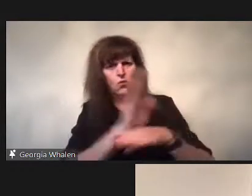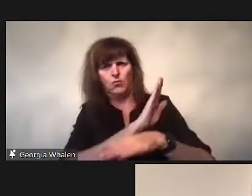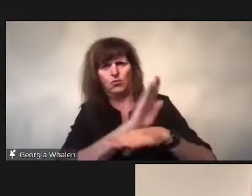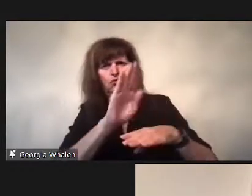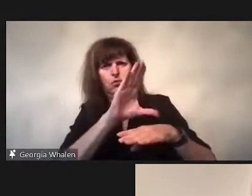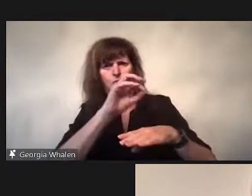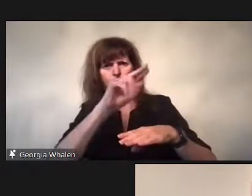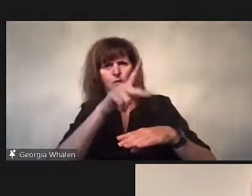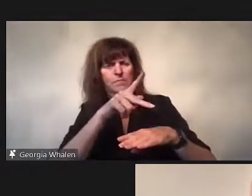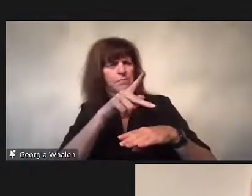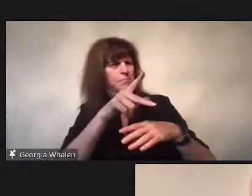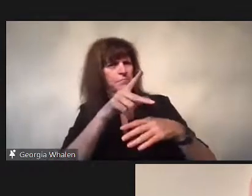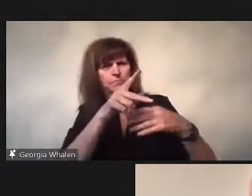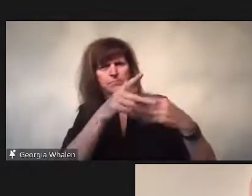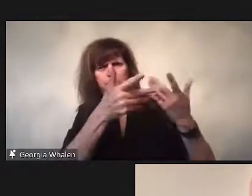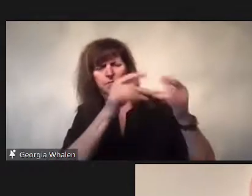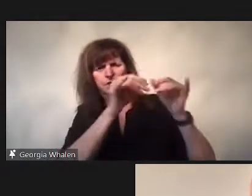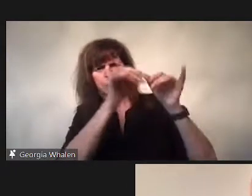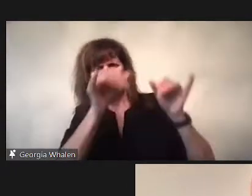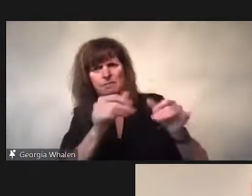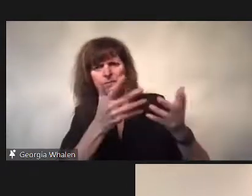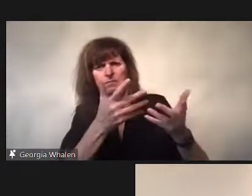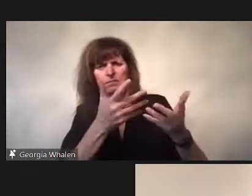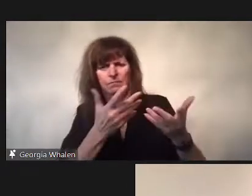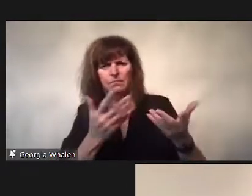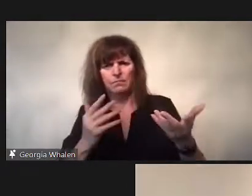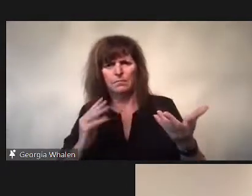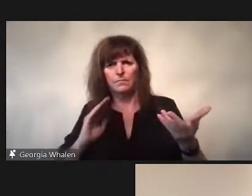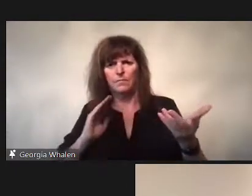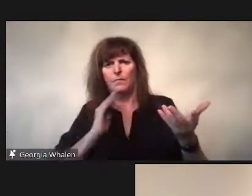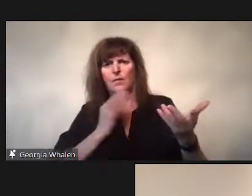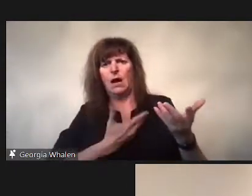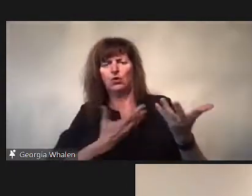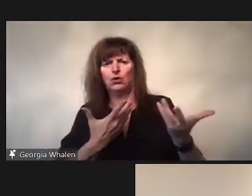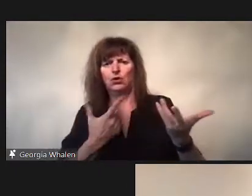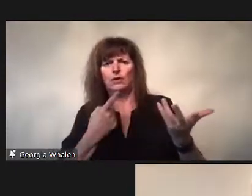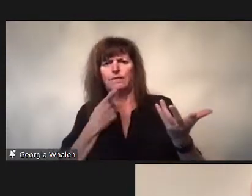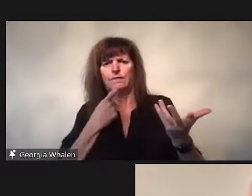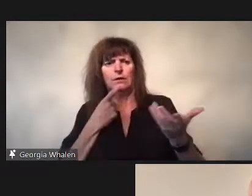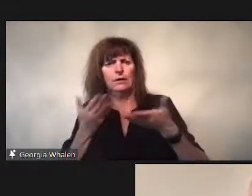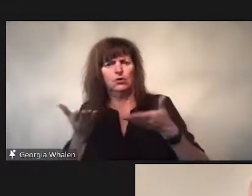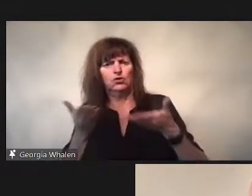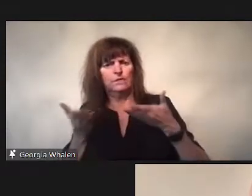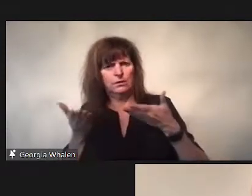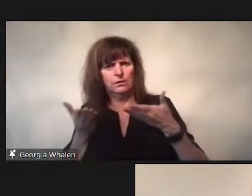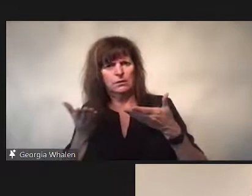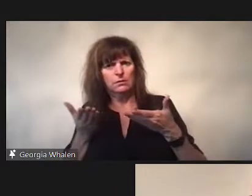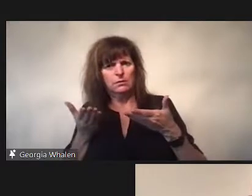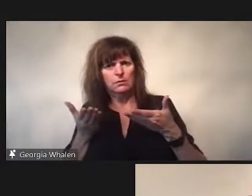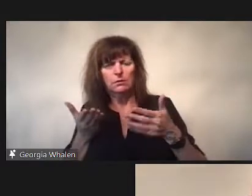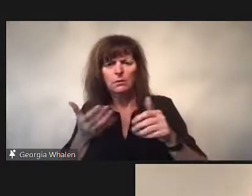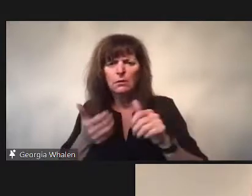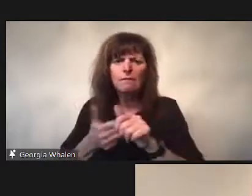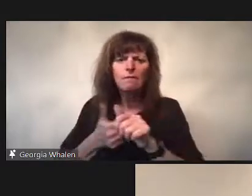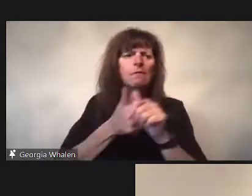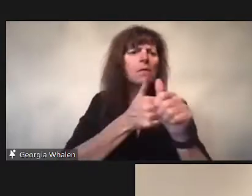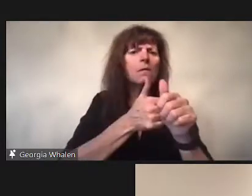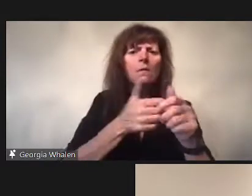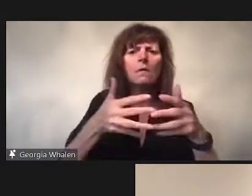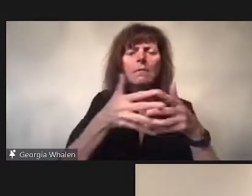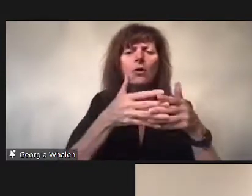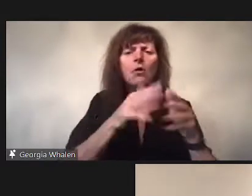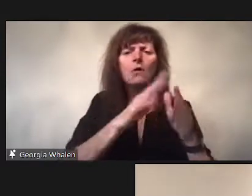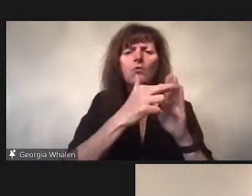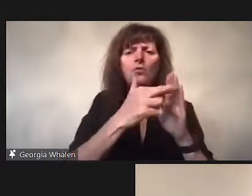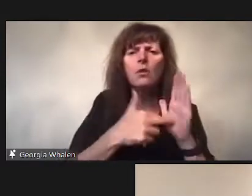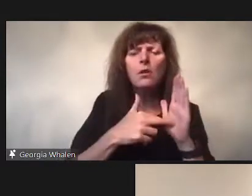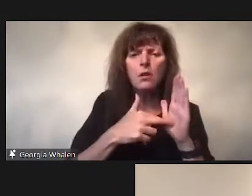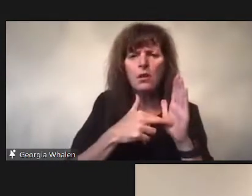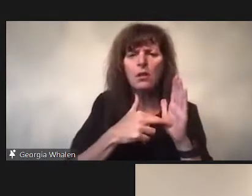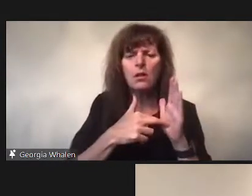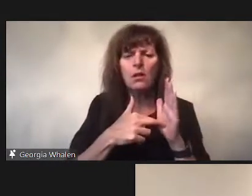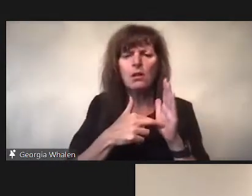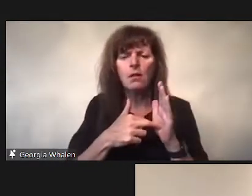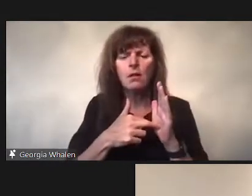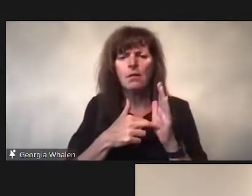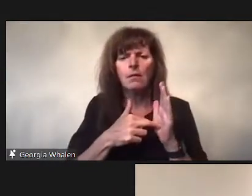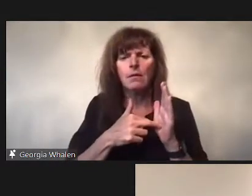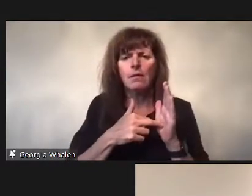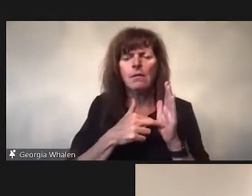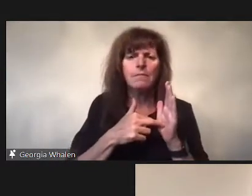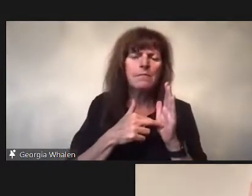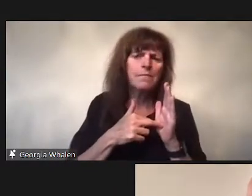because much of network mediality,